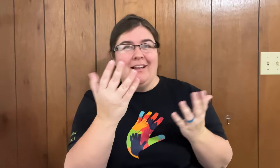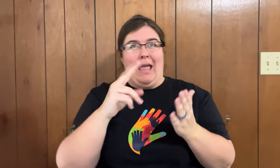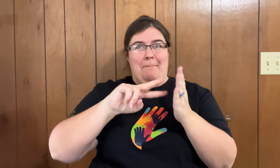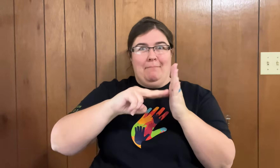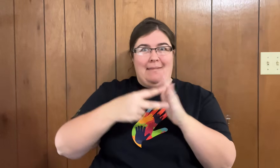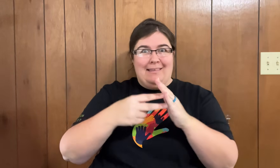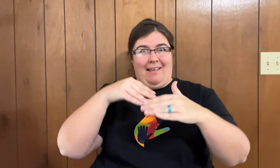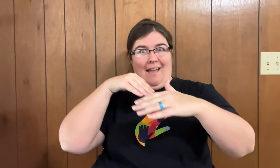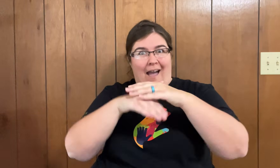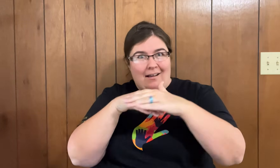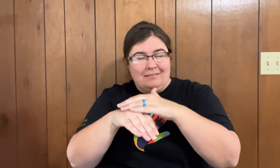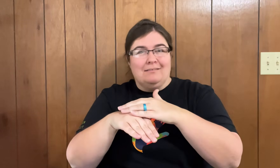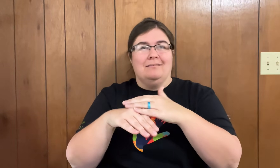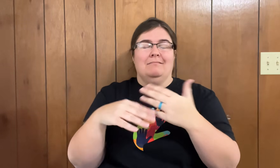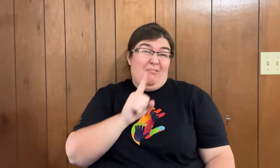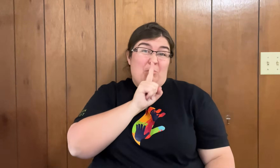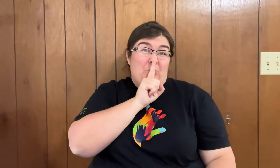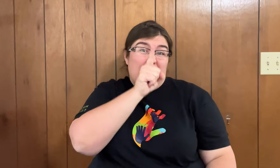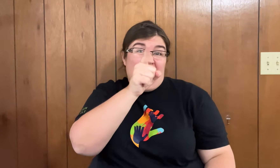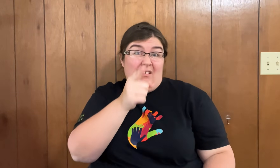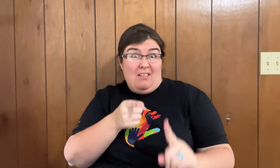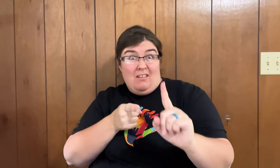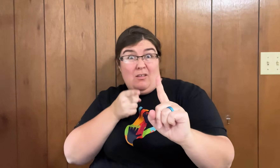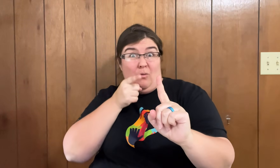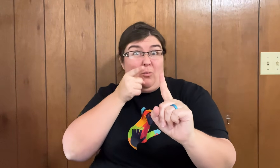pro to standardization is accessibility.